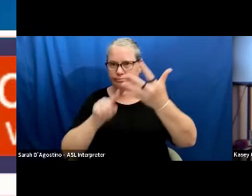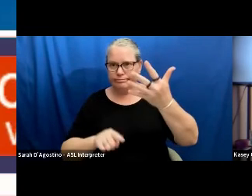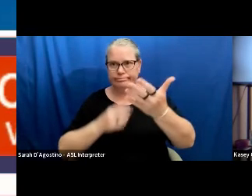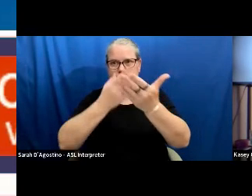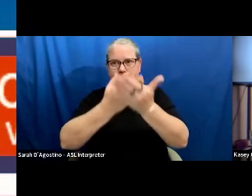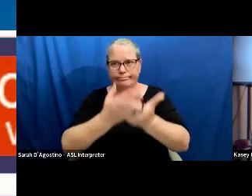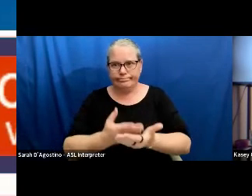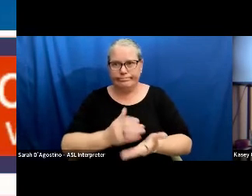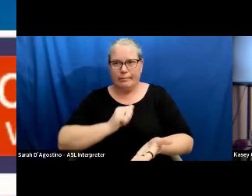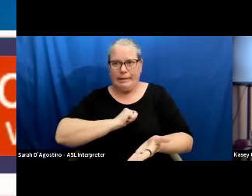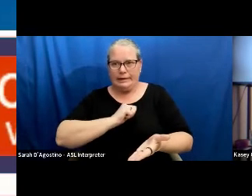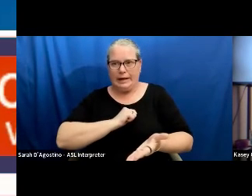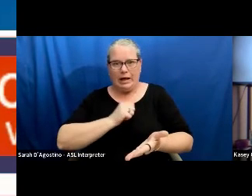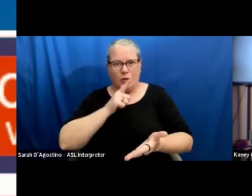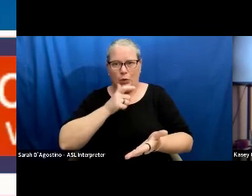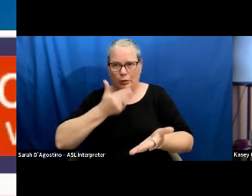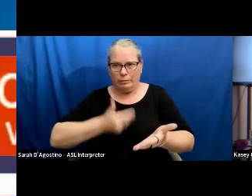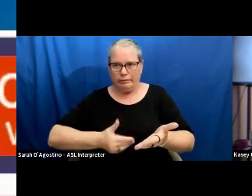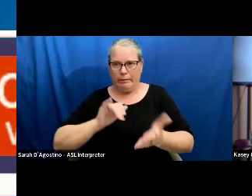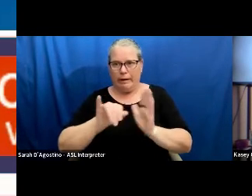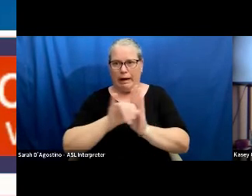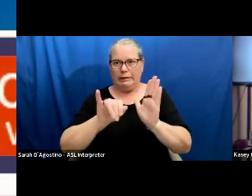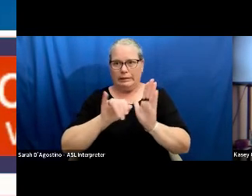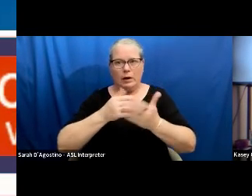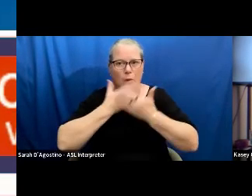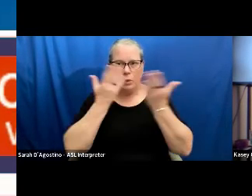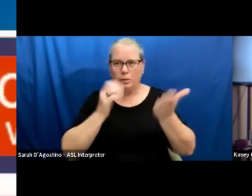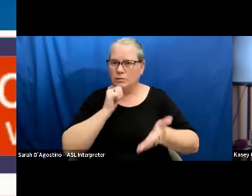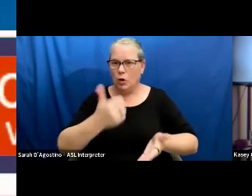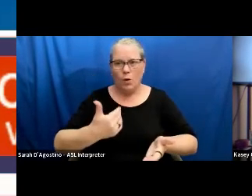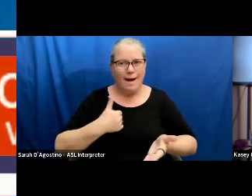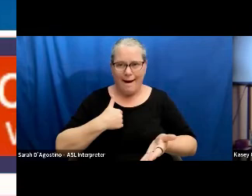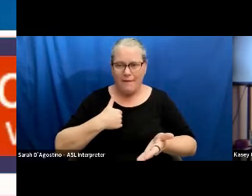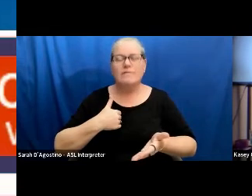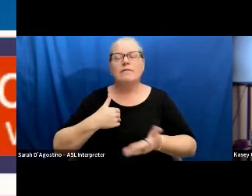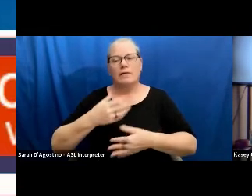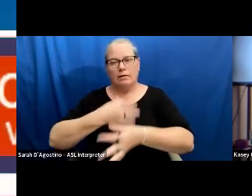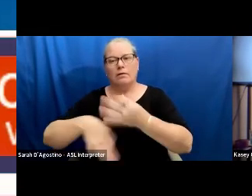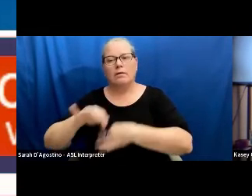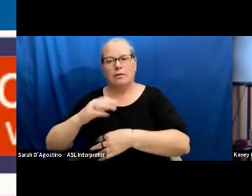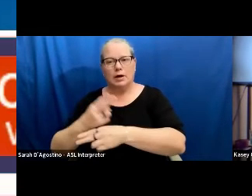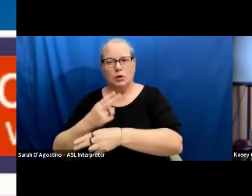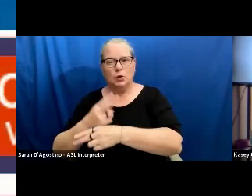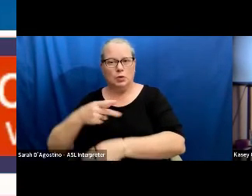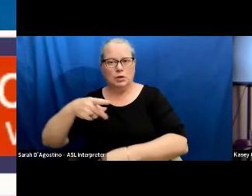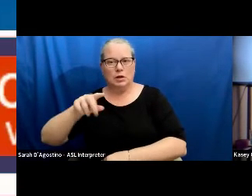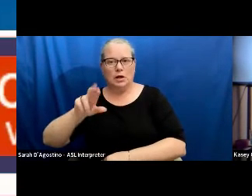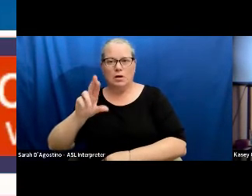are in fact legally able to vote where they are casting their ballot you may have to sign